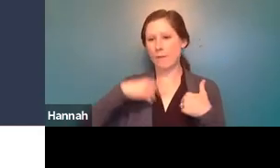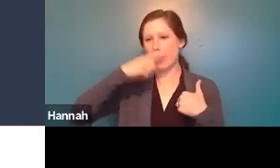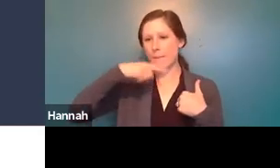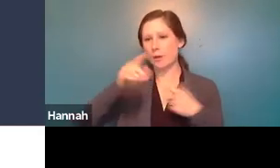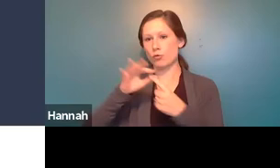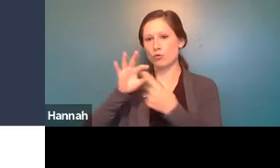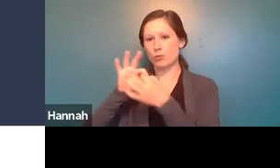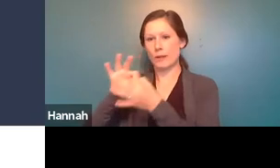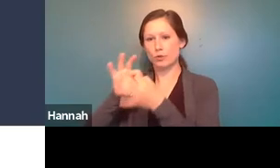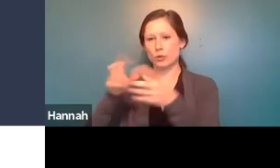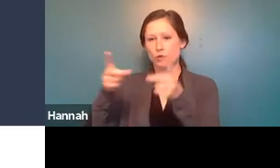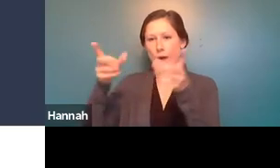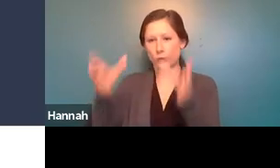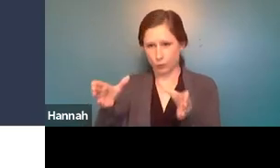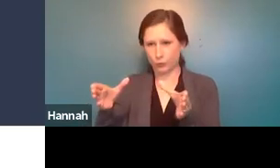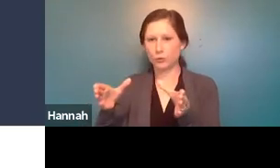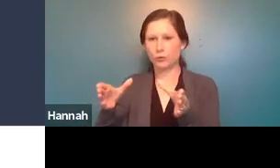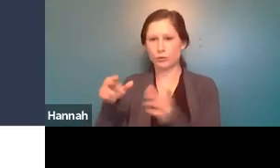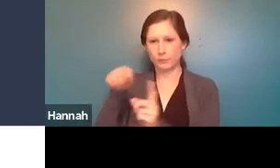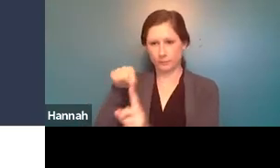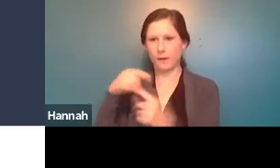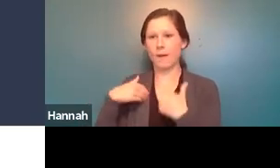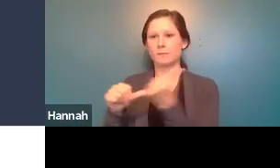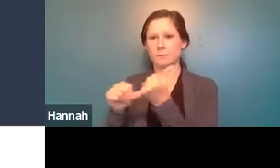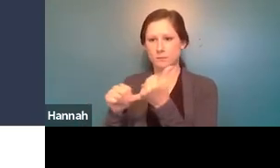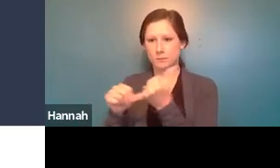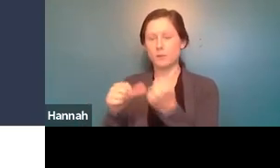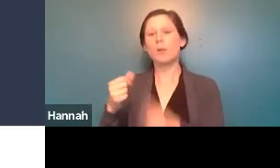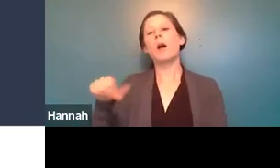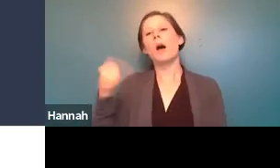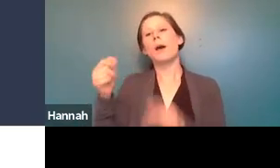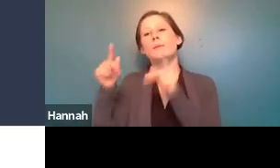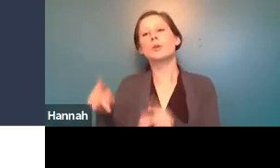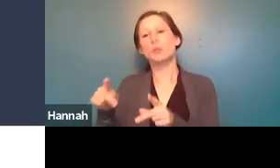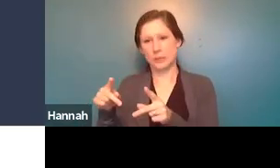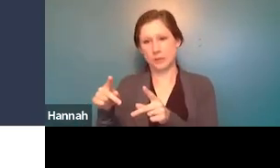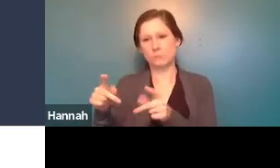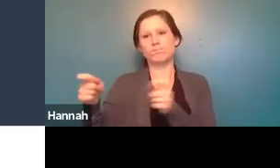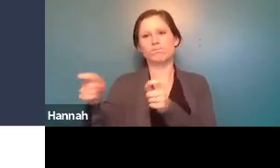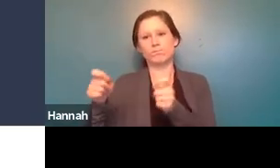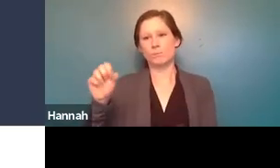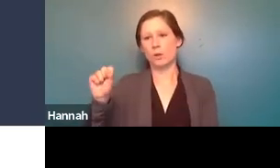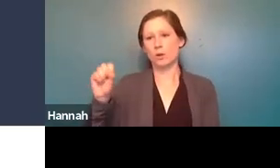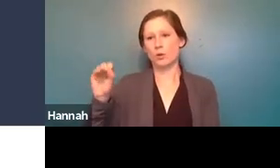director. He has and assistant and we do have somebody in charge of social media, but they've told us that there is so much